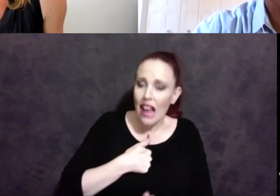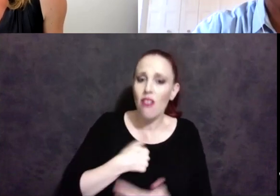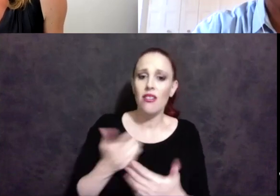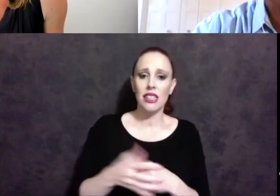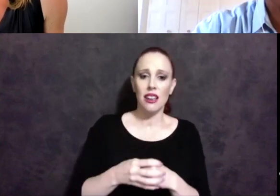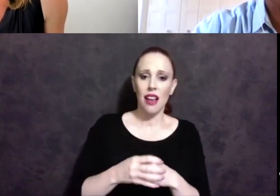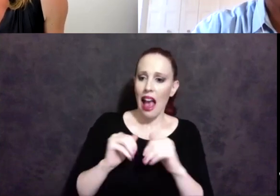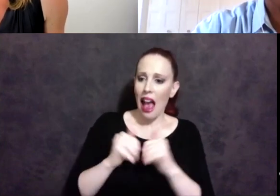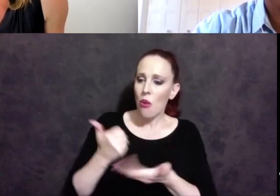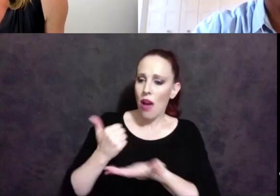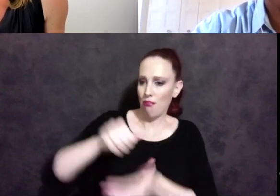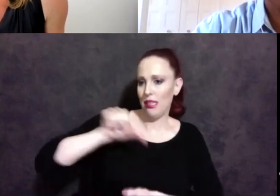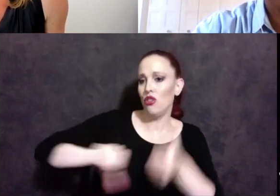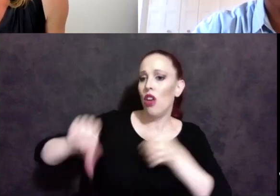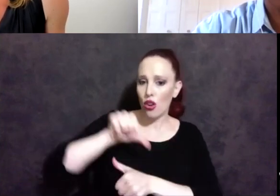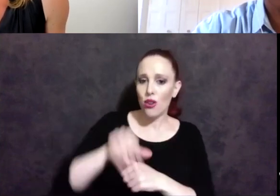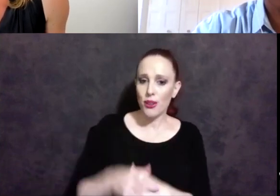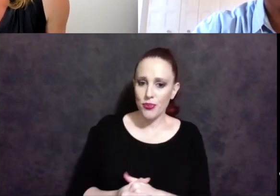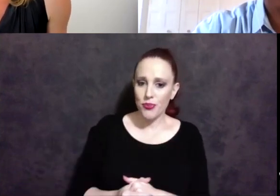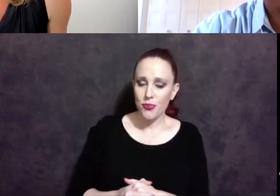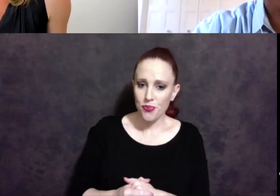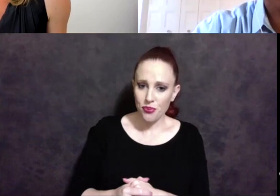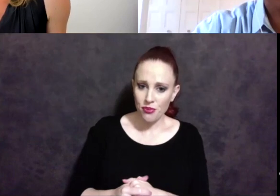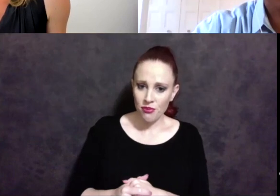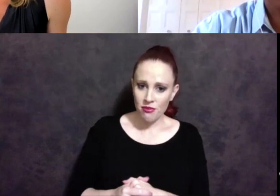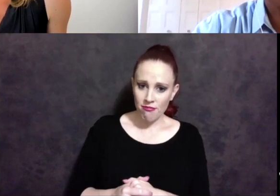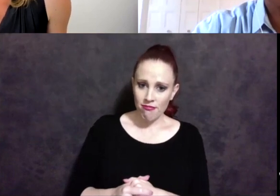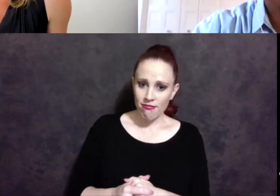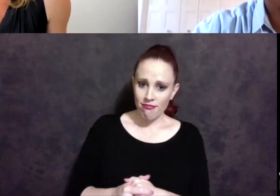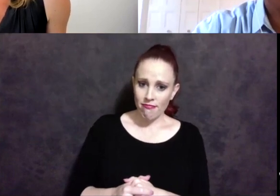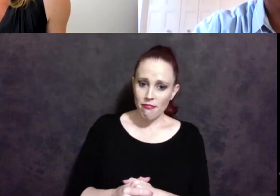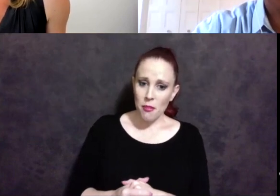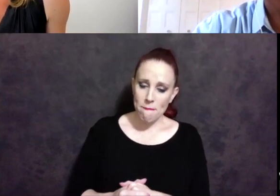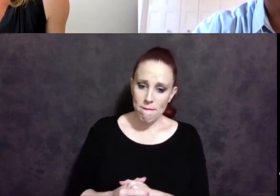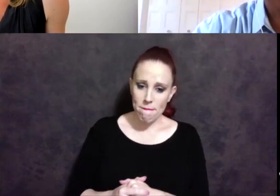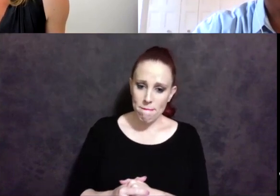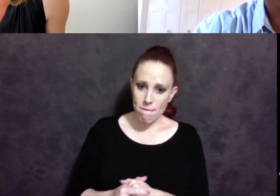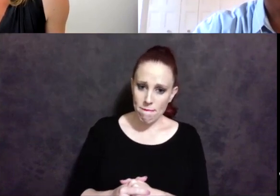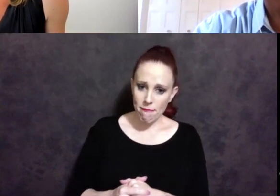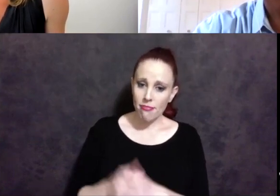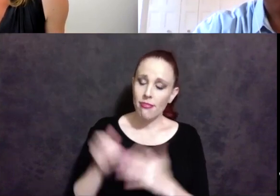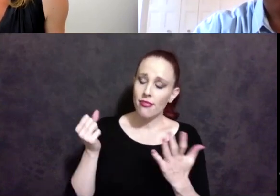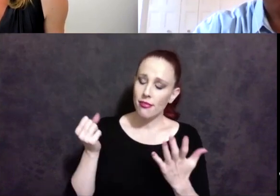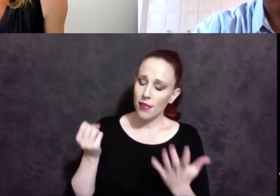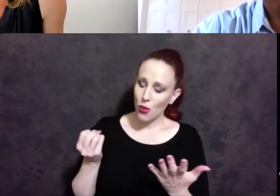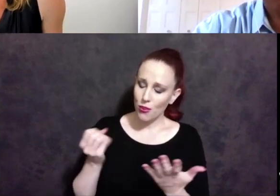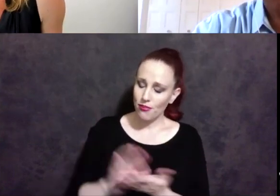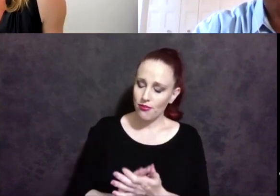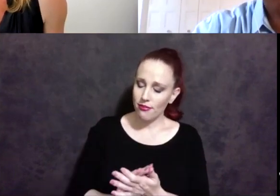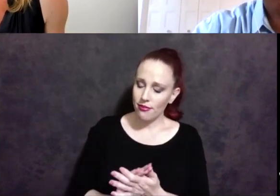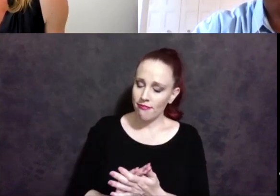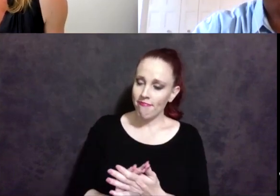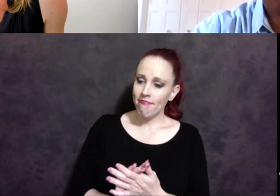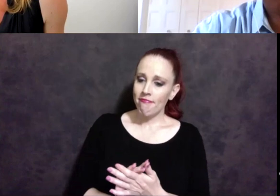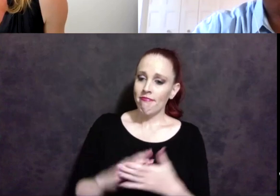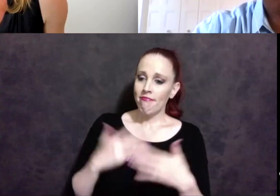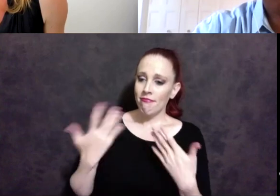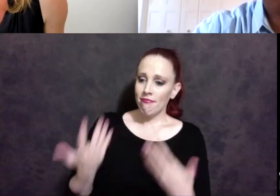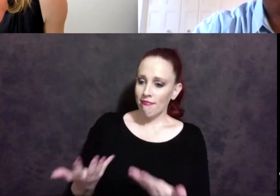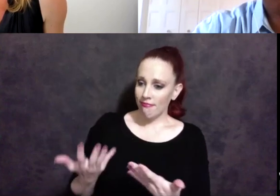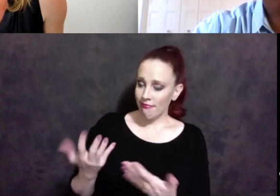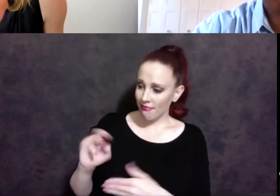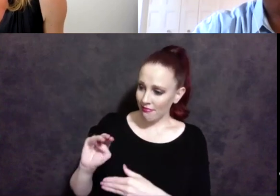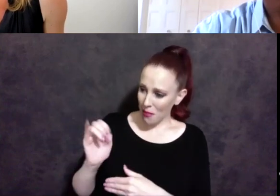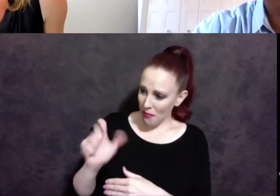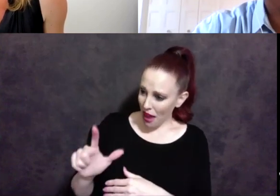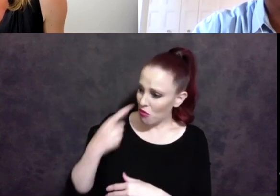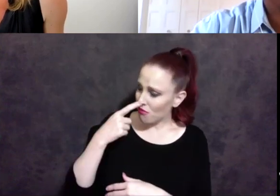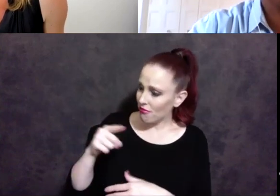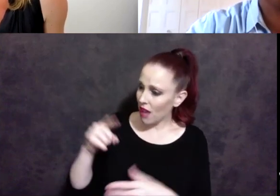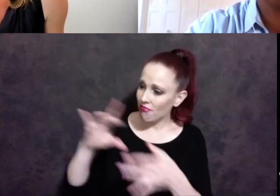can do for each other. So, on that note, Michael, can you tell us a bit about your story and